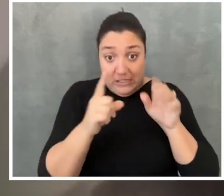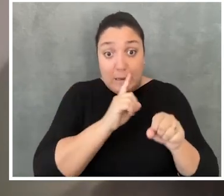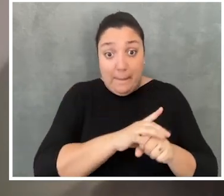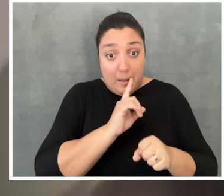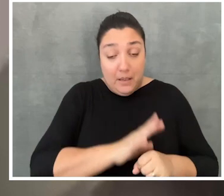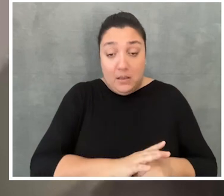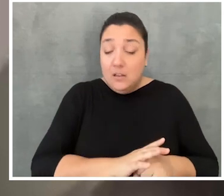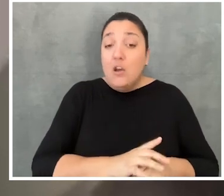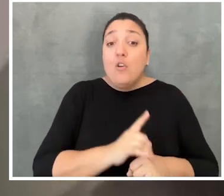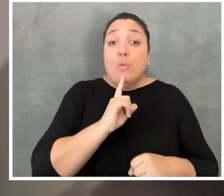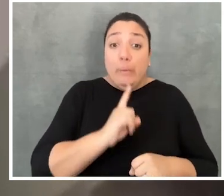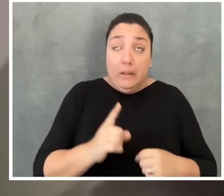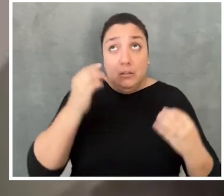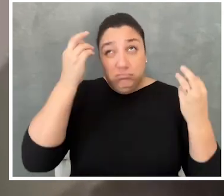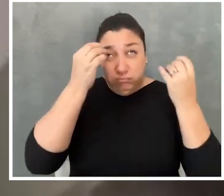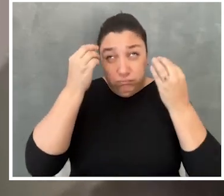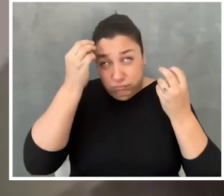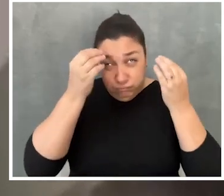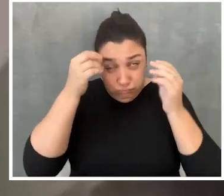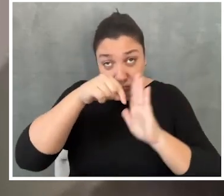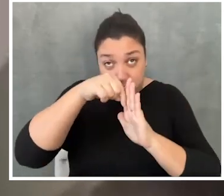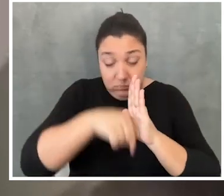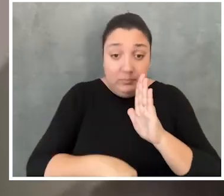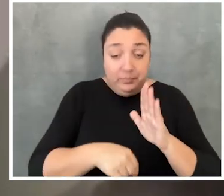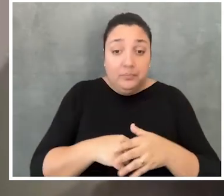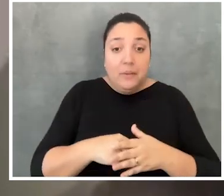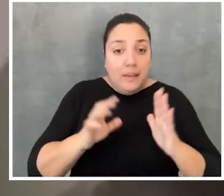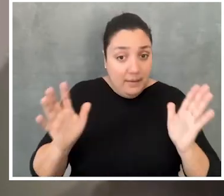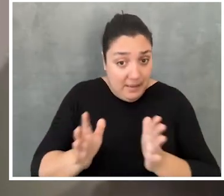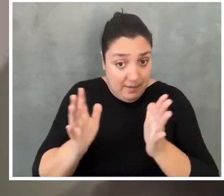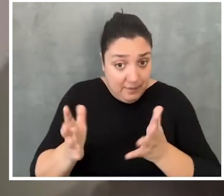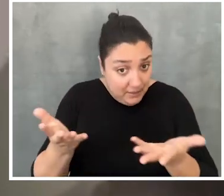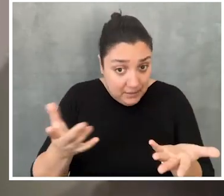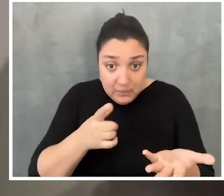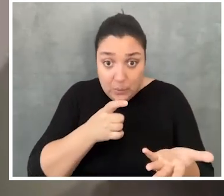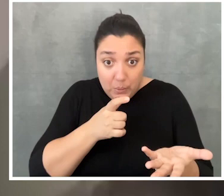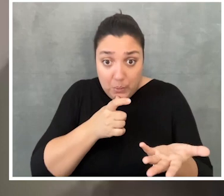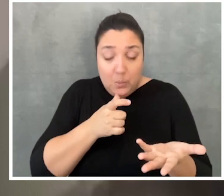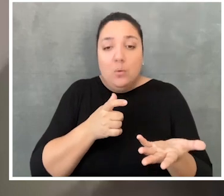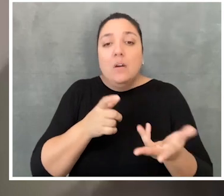you know, was really driven by advocates with disabilities themselves.